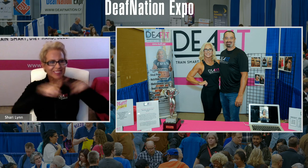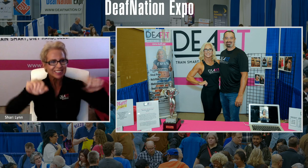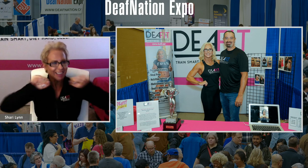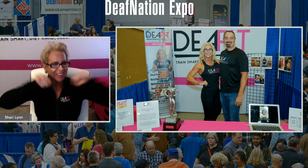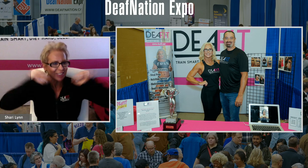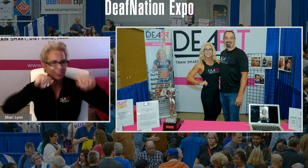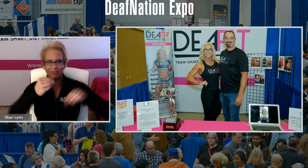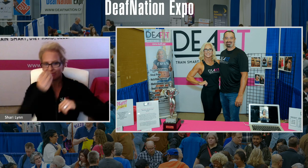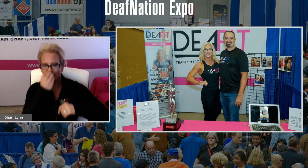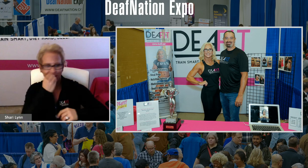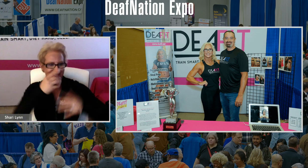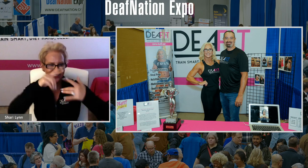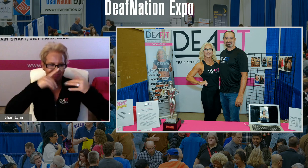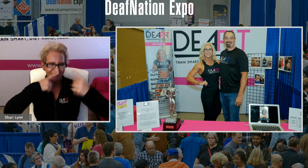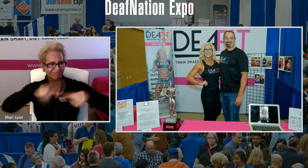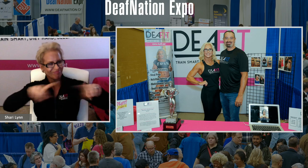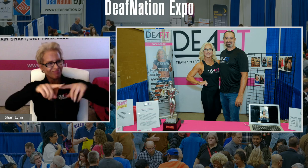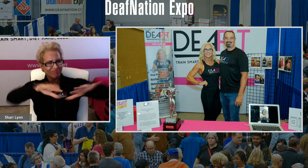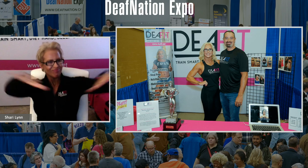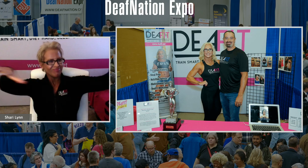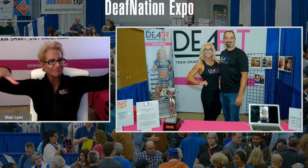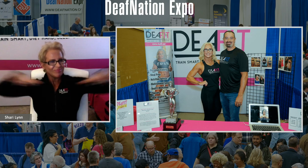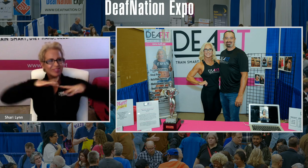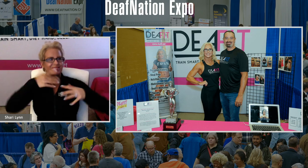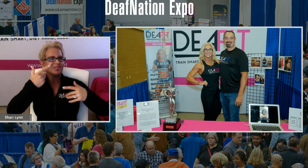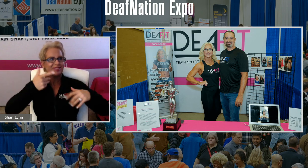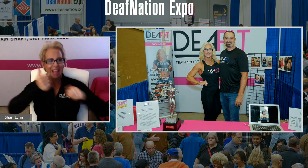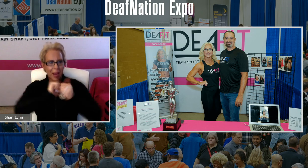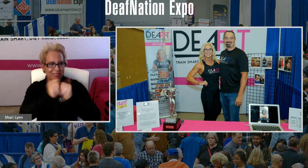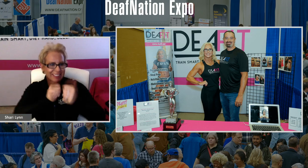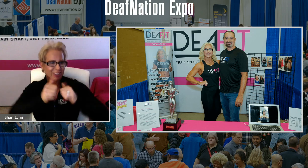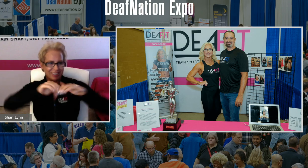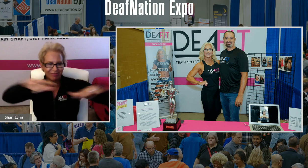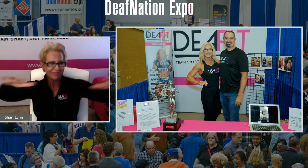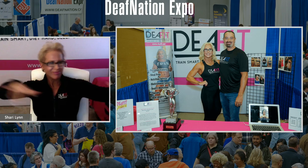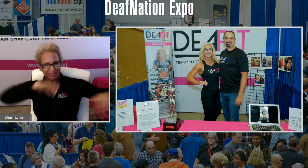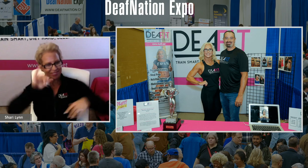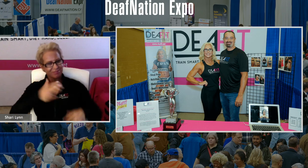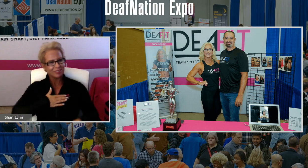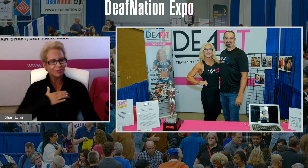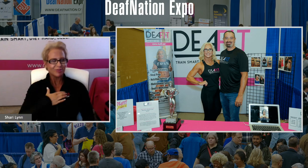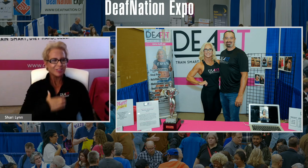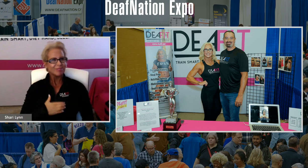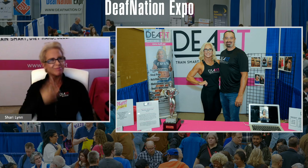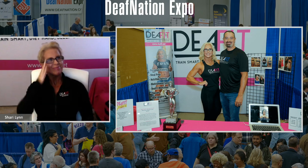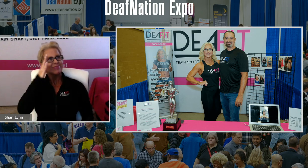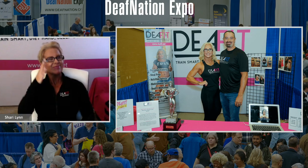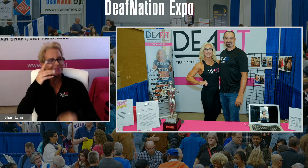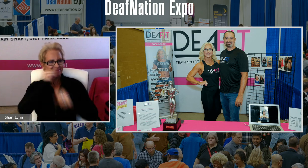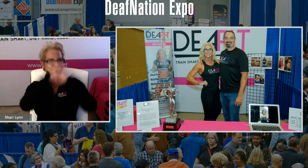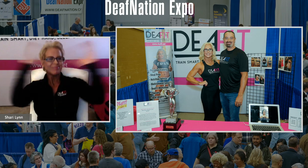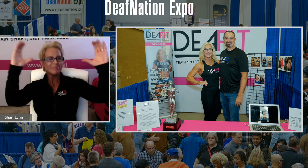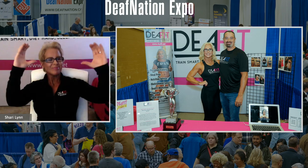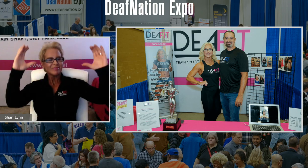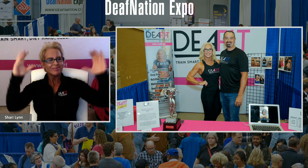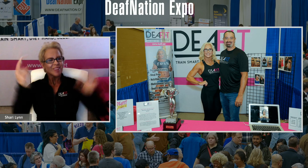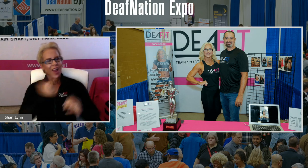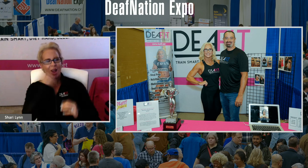with different workouts, nutrition, and different things, competitions. That’s my wish someday.